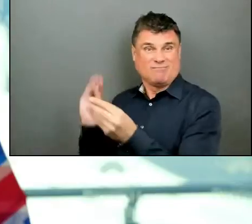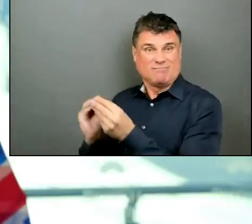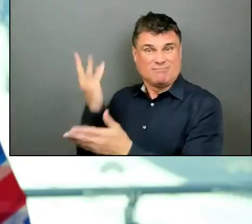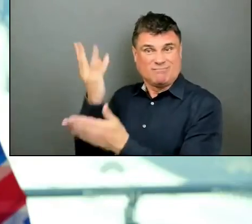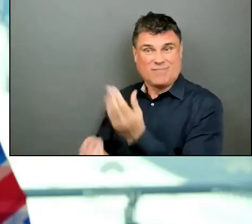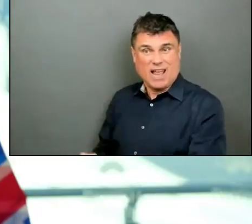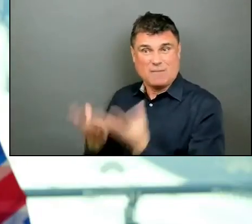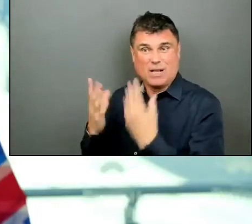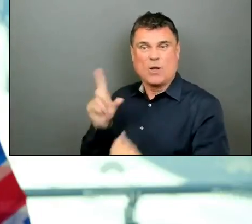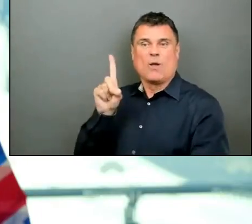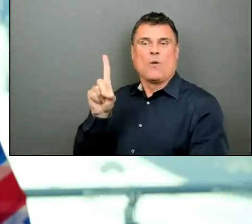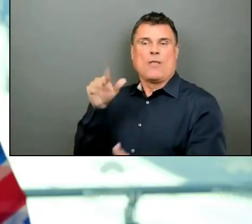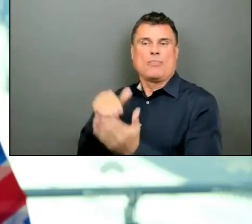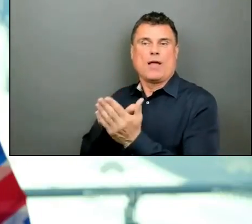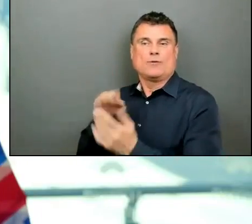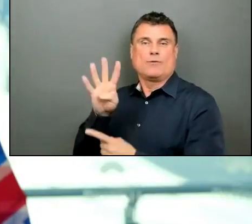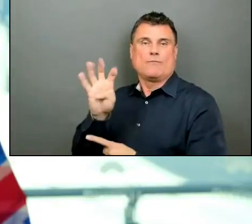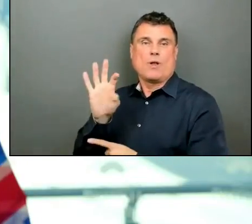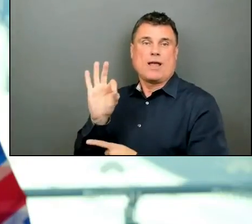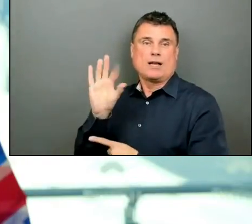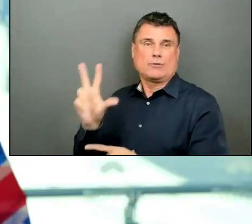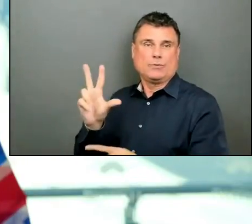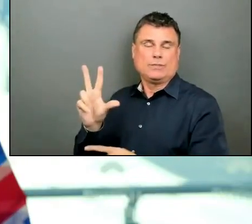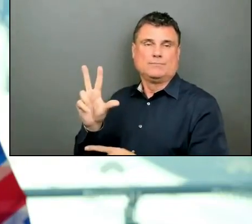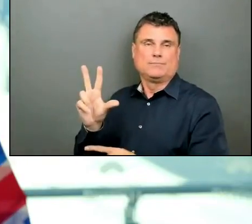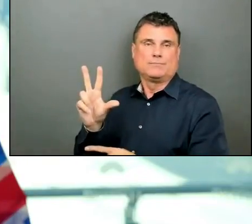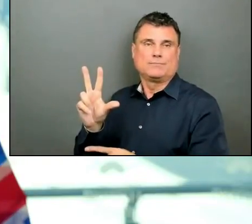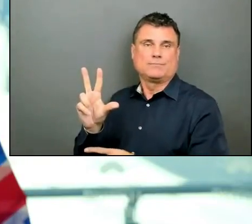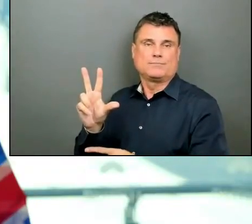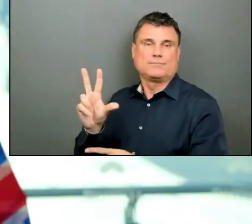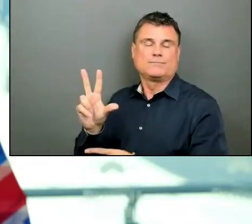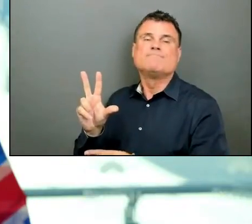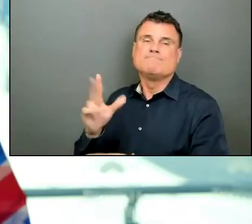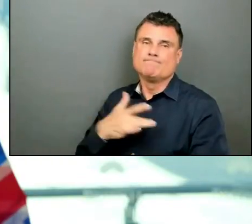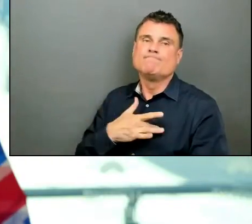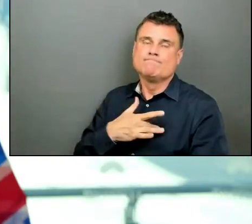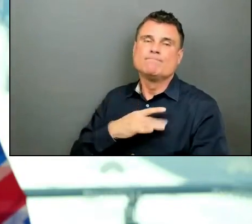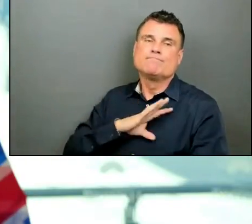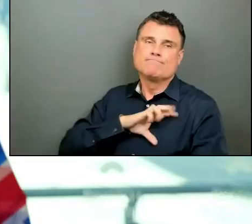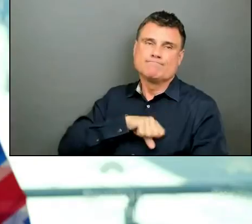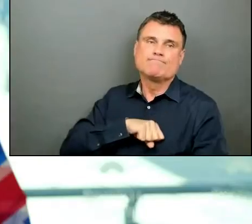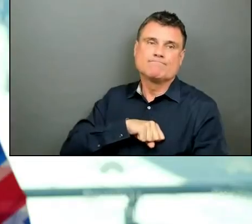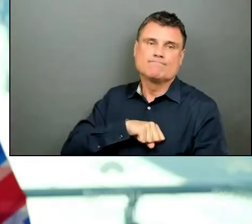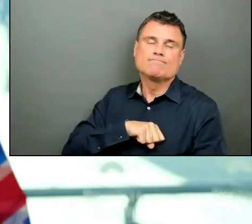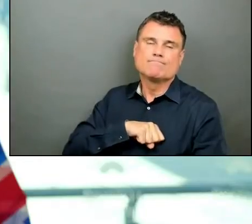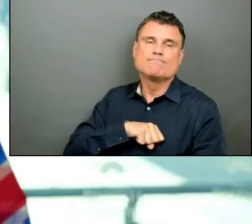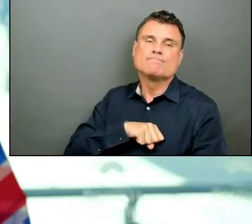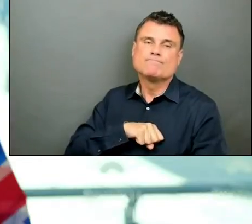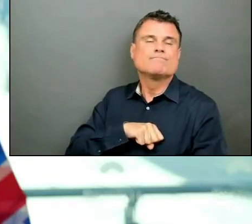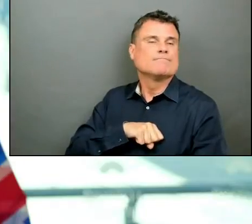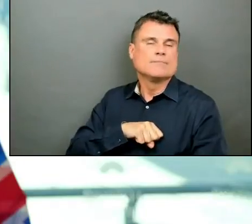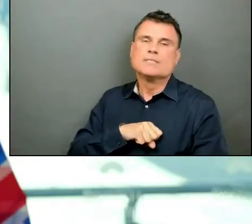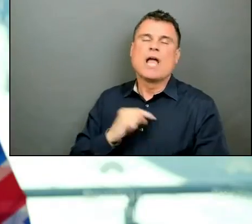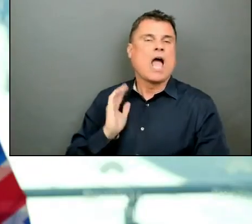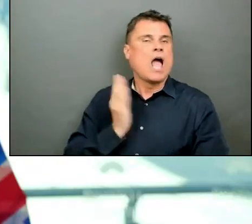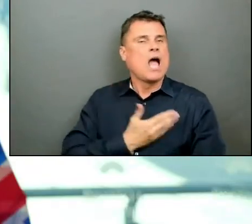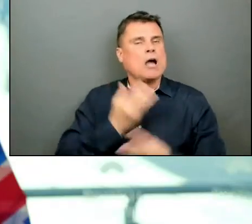thousand 493. And our con condolences continue and thoughts go to those who